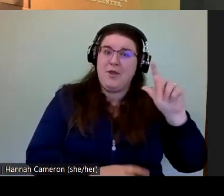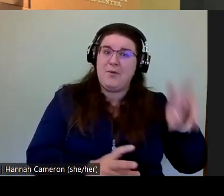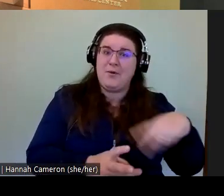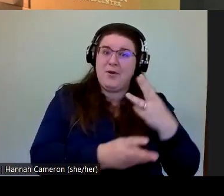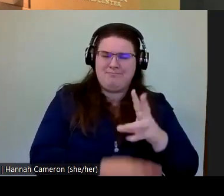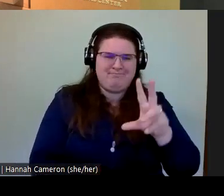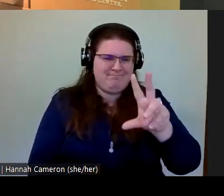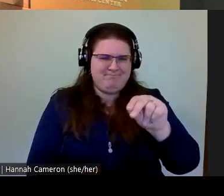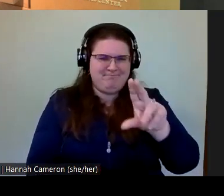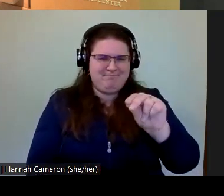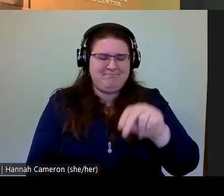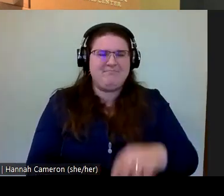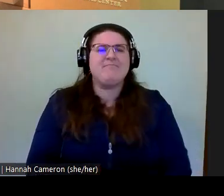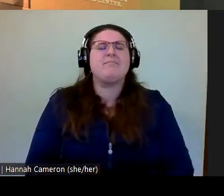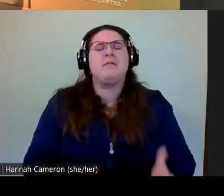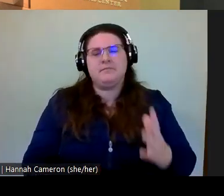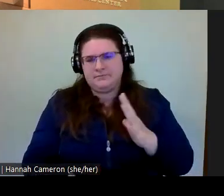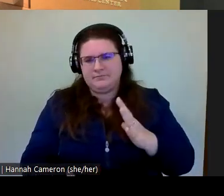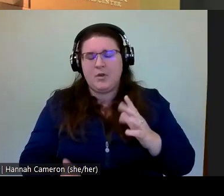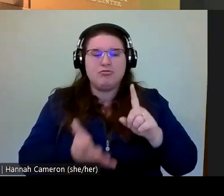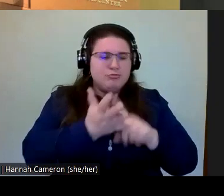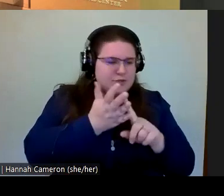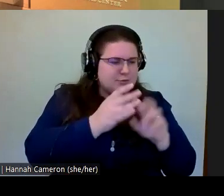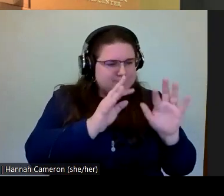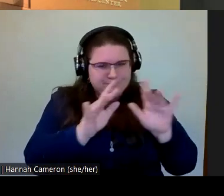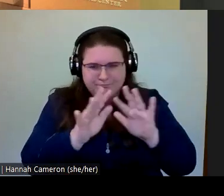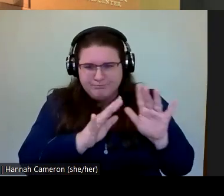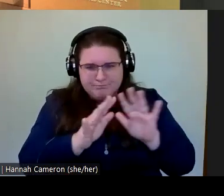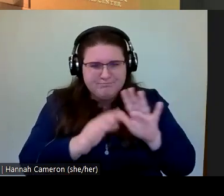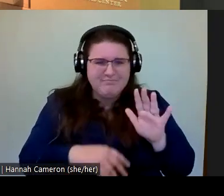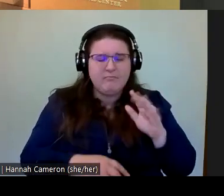doing this research and we weren't really weren't doing this very much in our own Health Care system